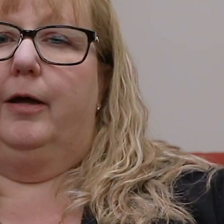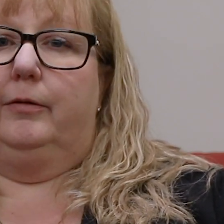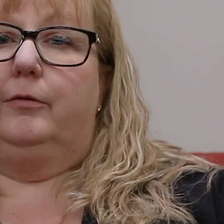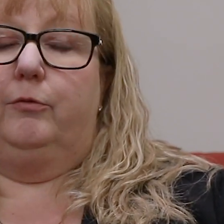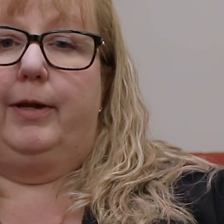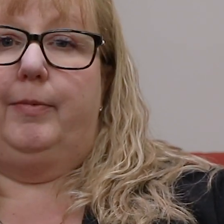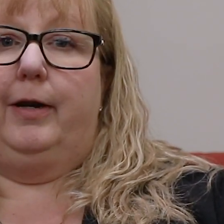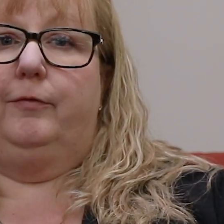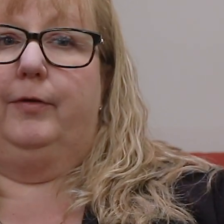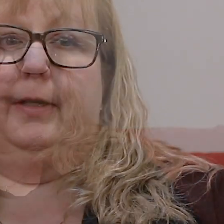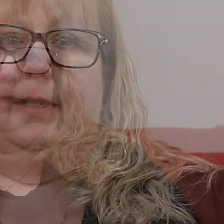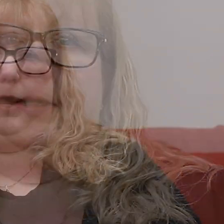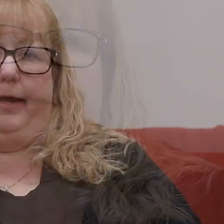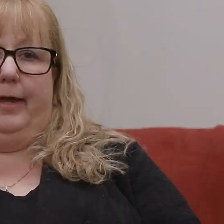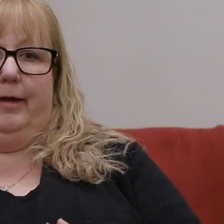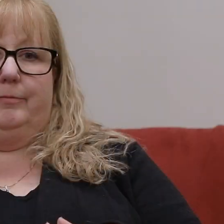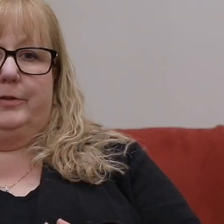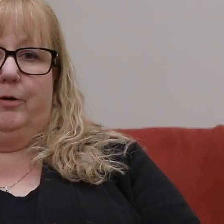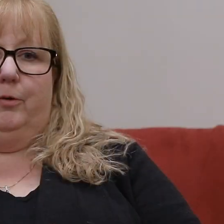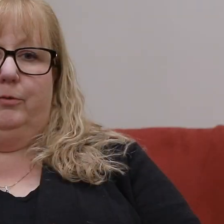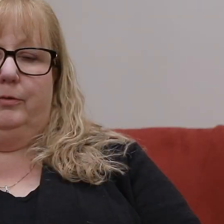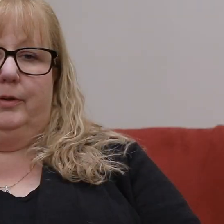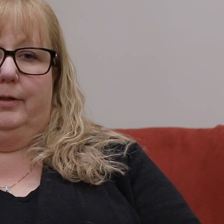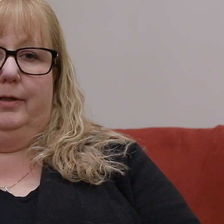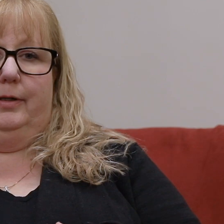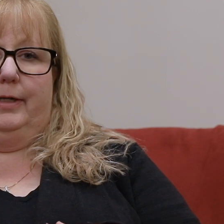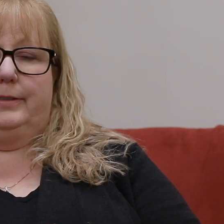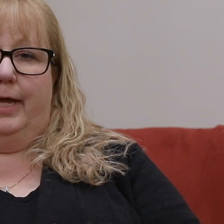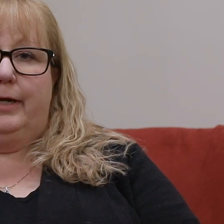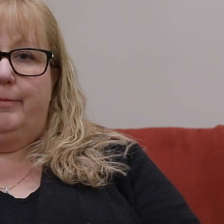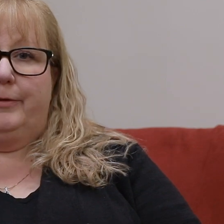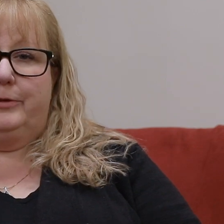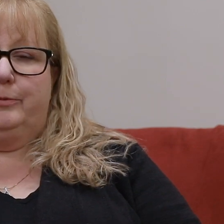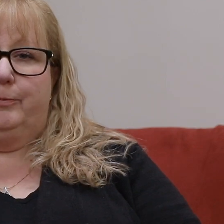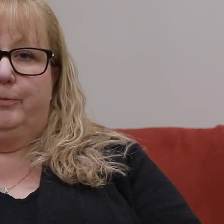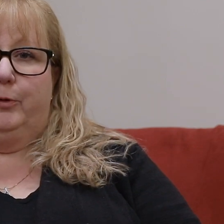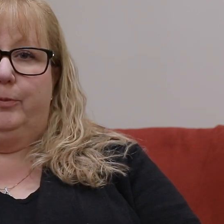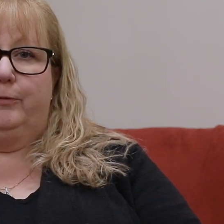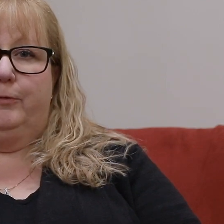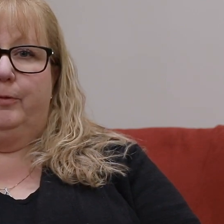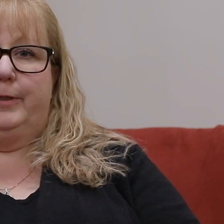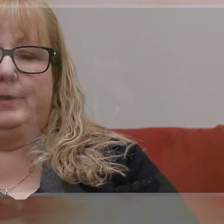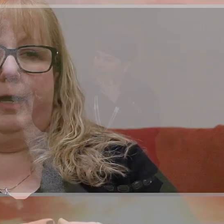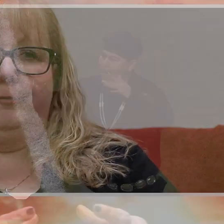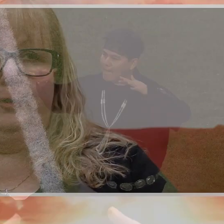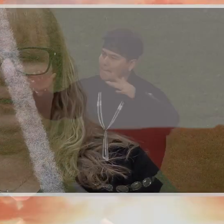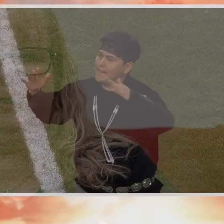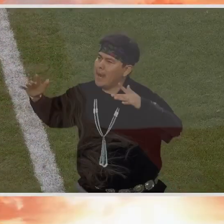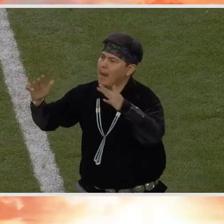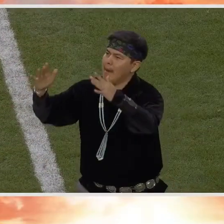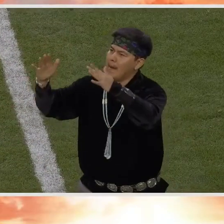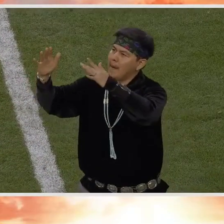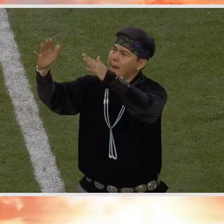I am so excited about the Super Bowl performance every year what they've started doing